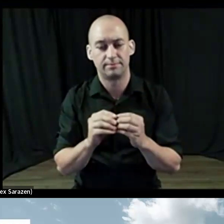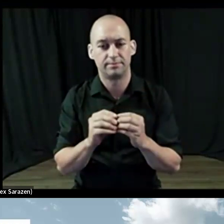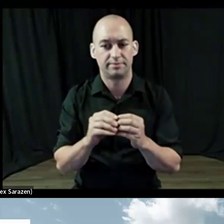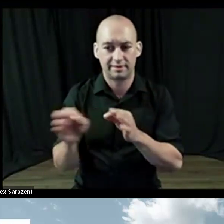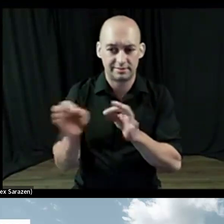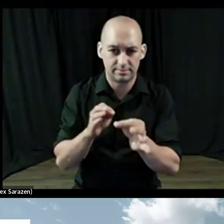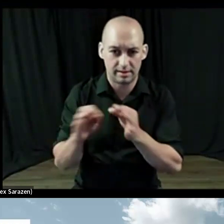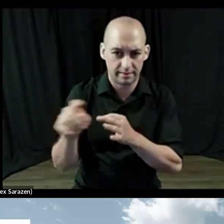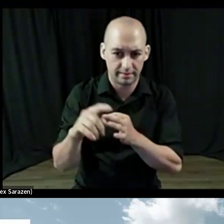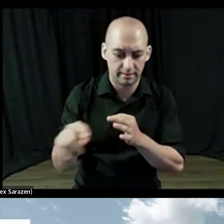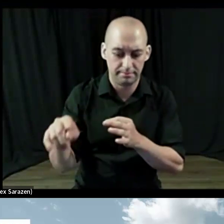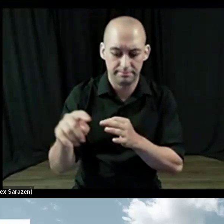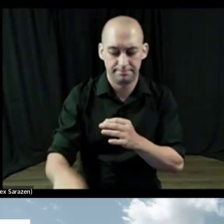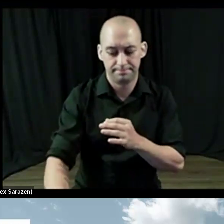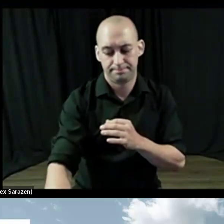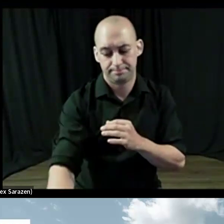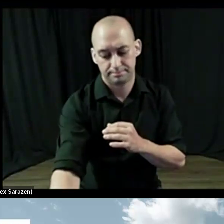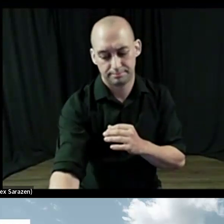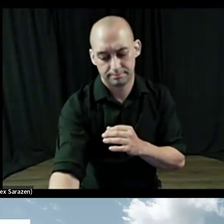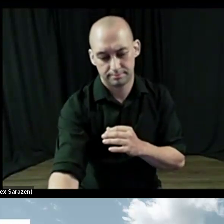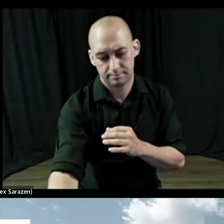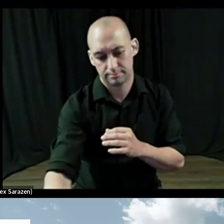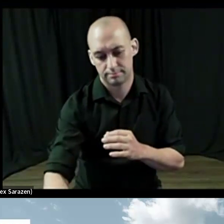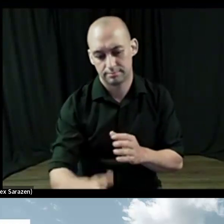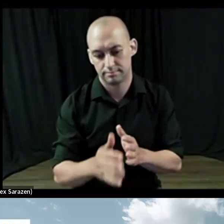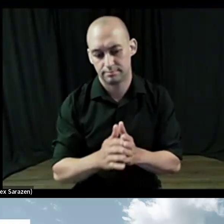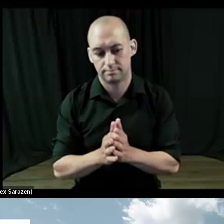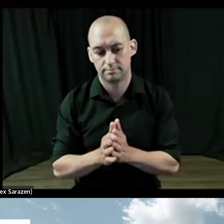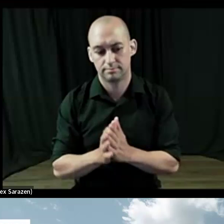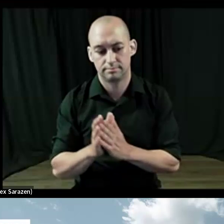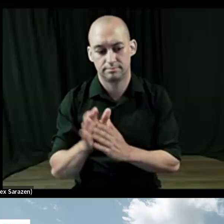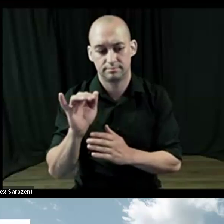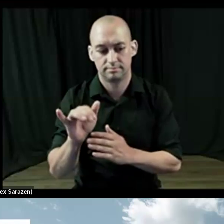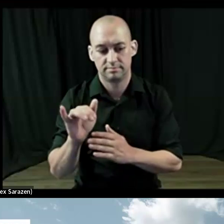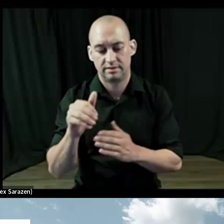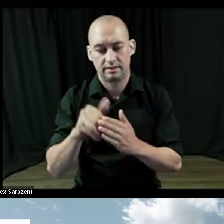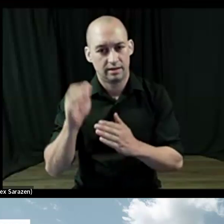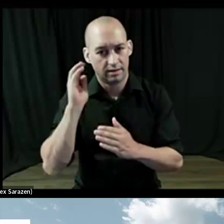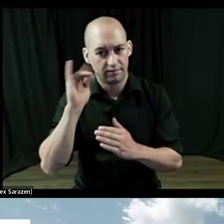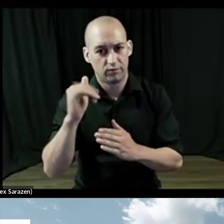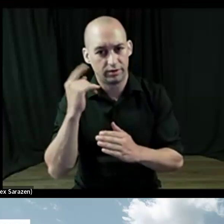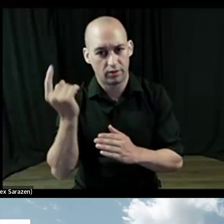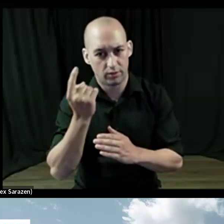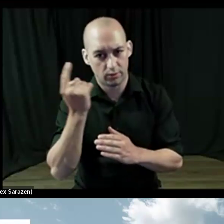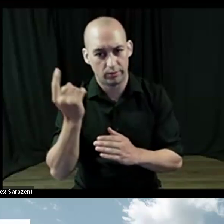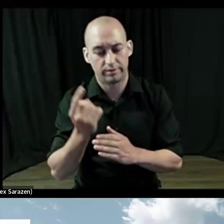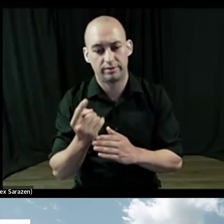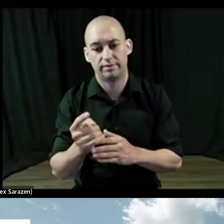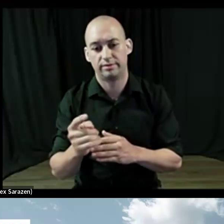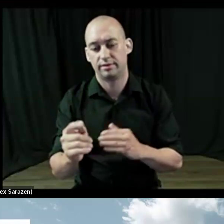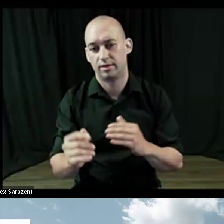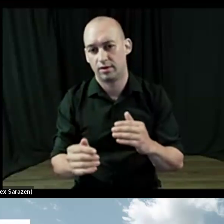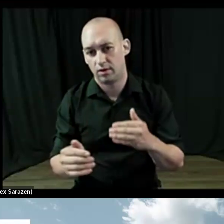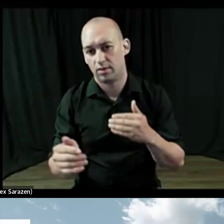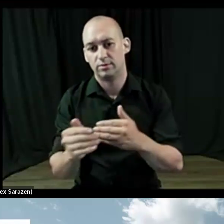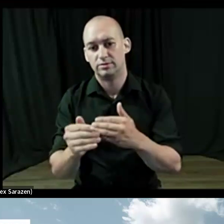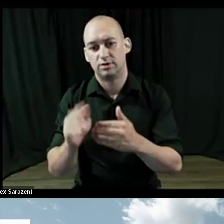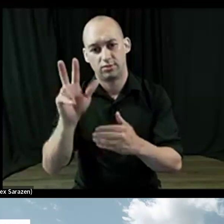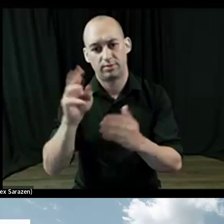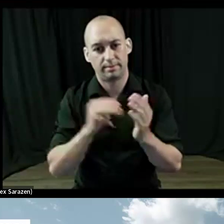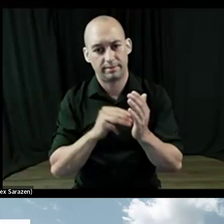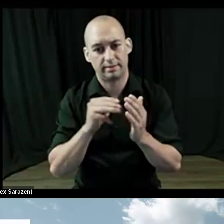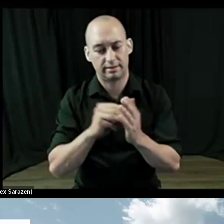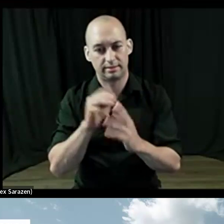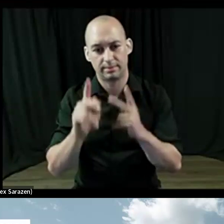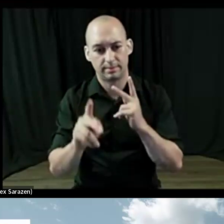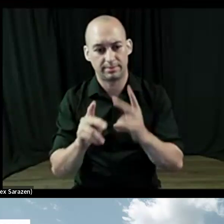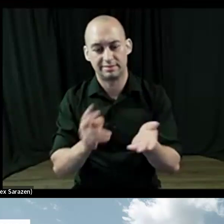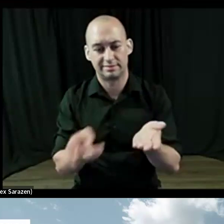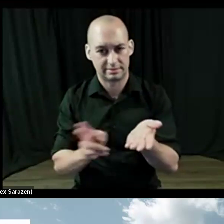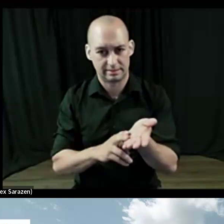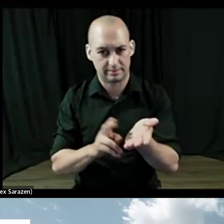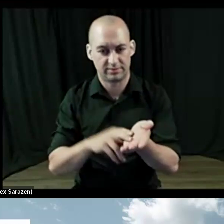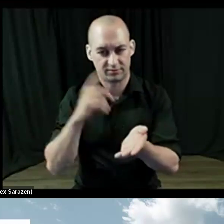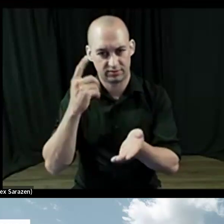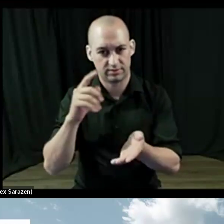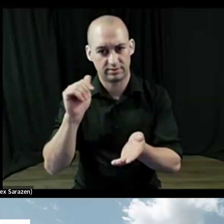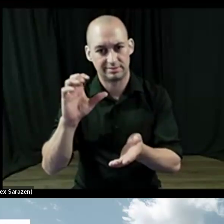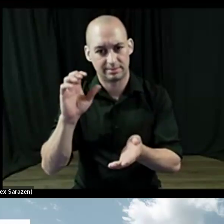subject, that in California alone nearly 3 million residents signed up for the ACP. The total impact